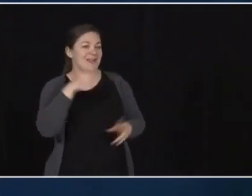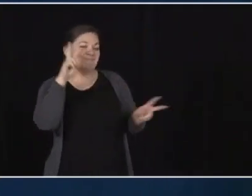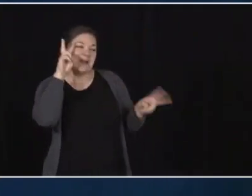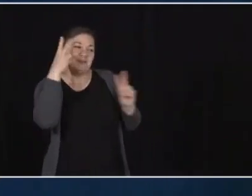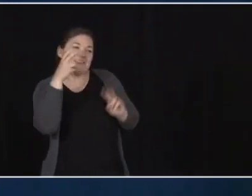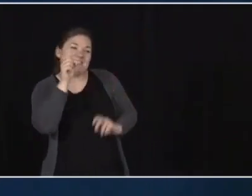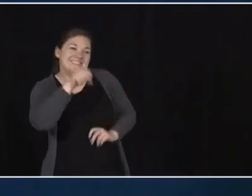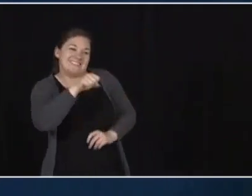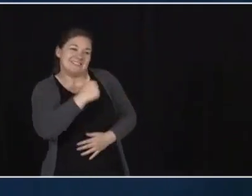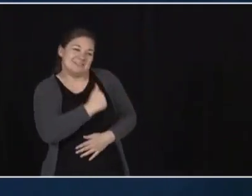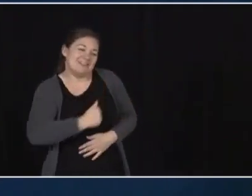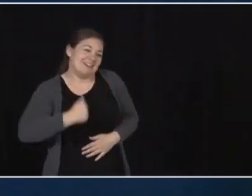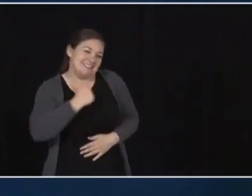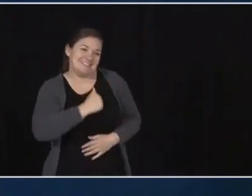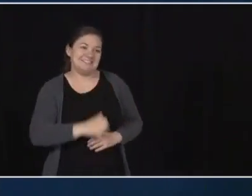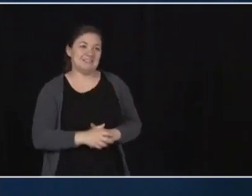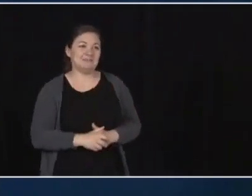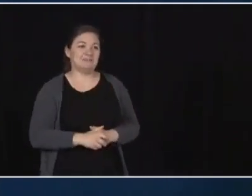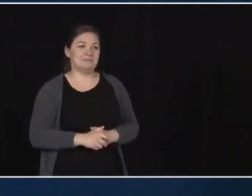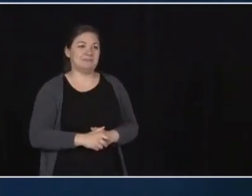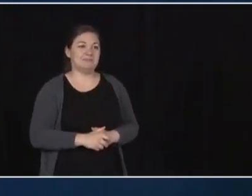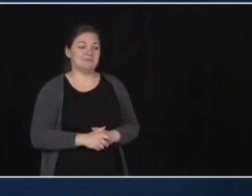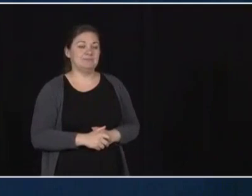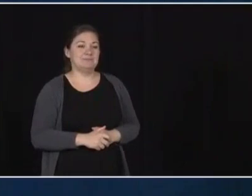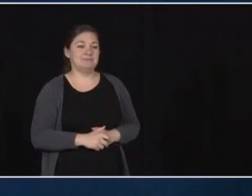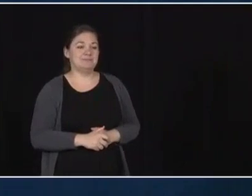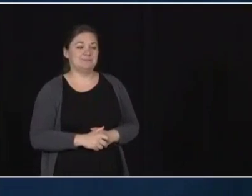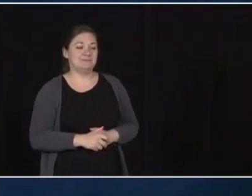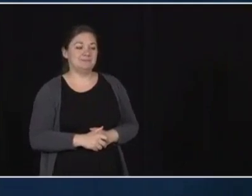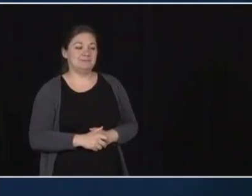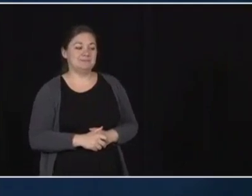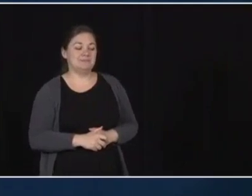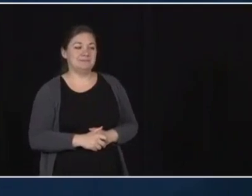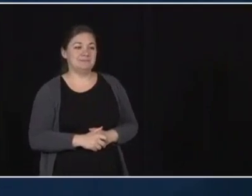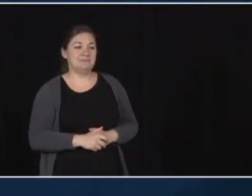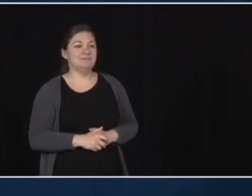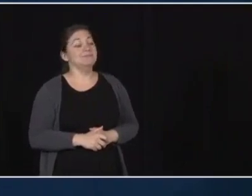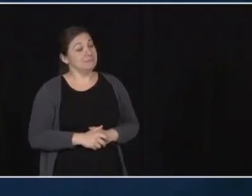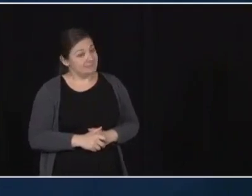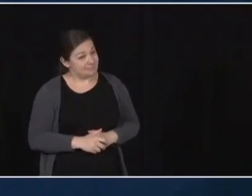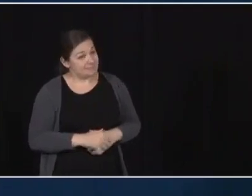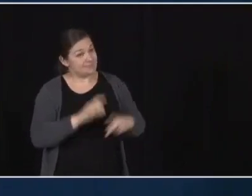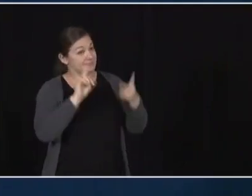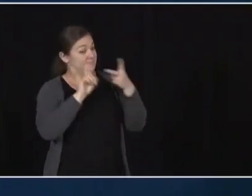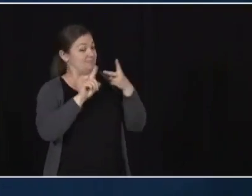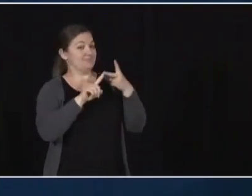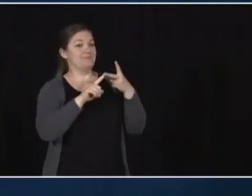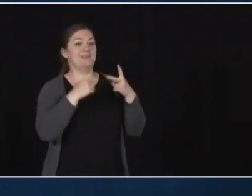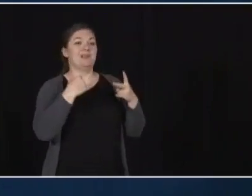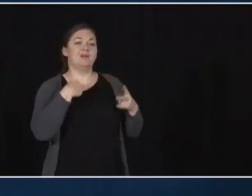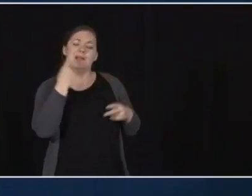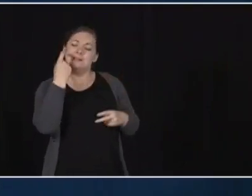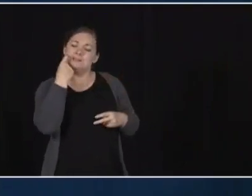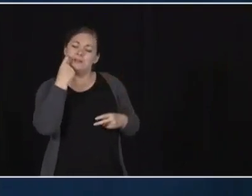My apologies. My next question is more of a follow-up When I look at the slide